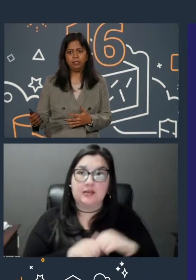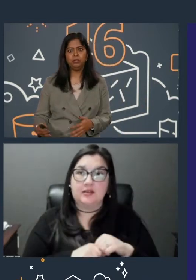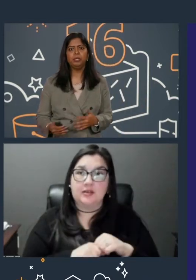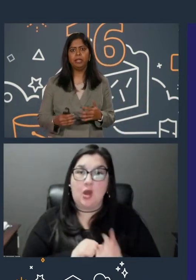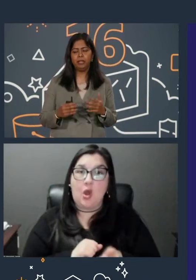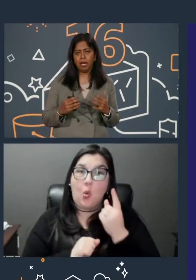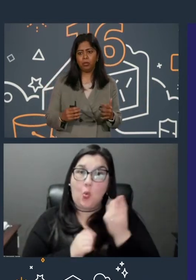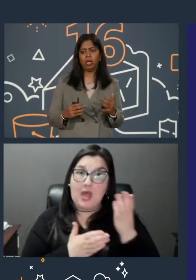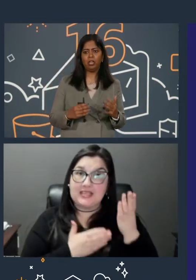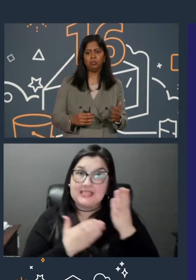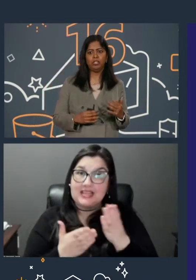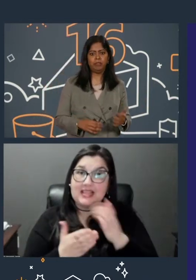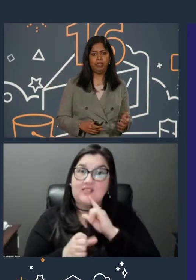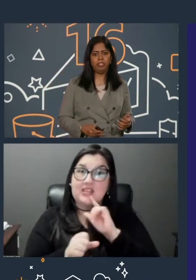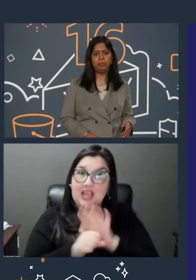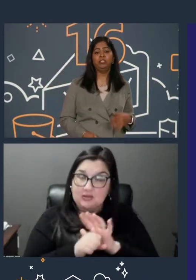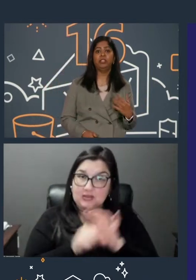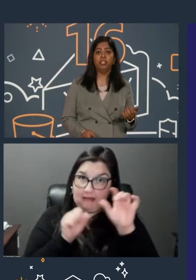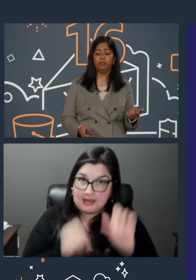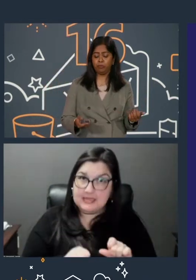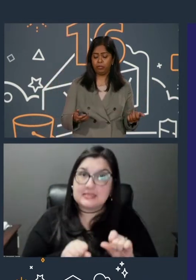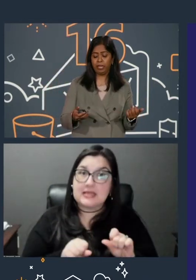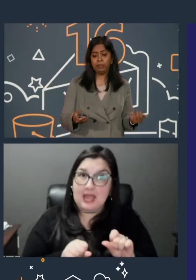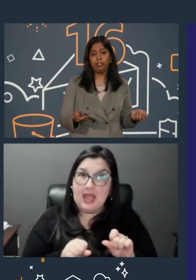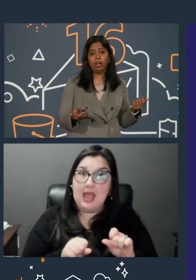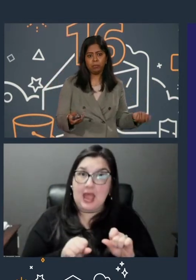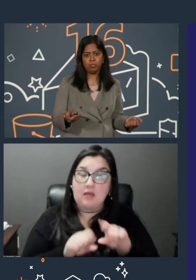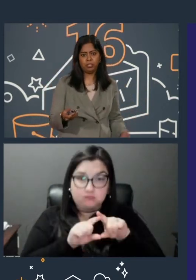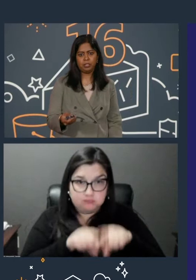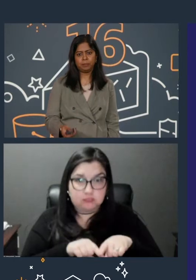you can now count on events being triggered for every object.